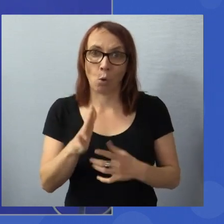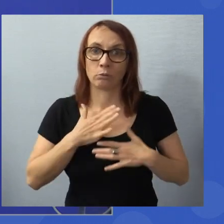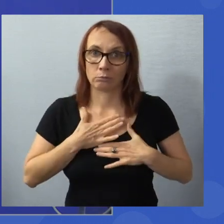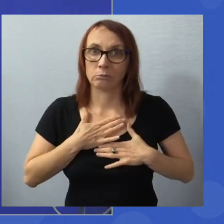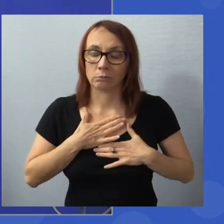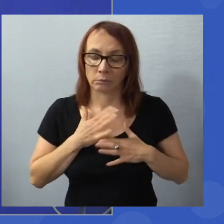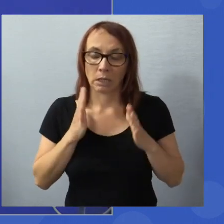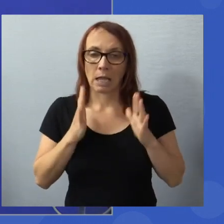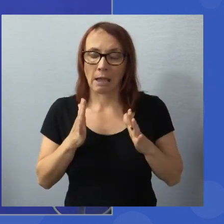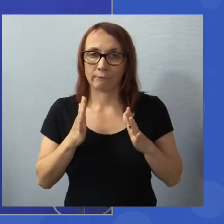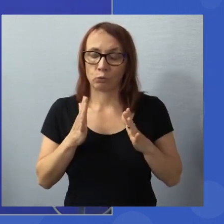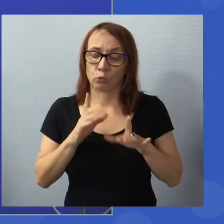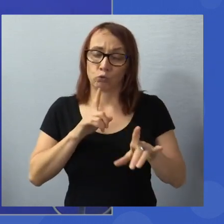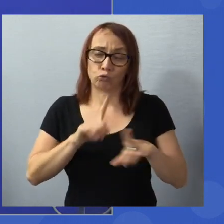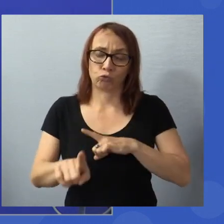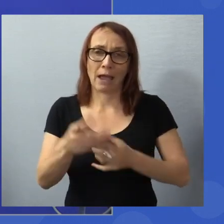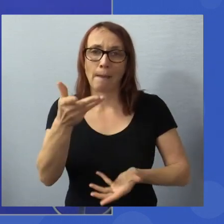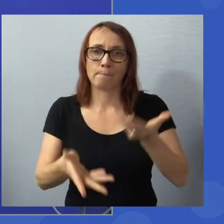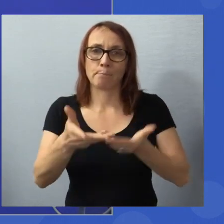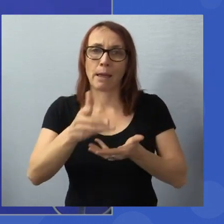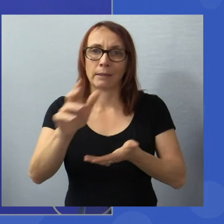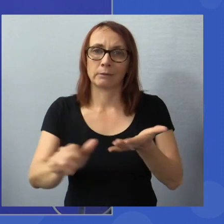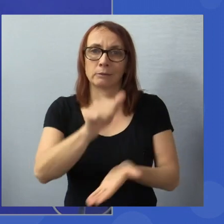try and keep getting that right and people will probably have different